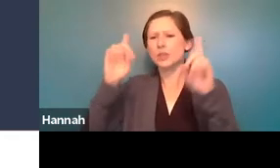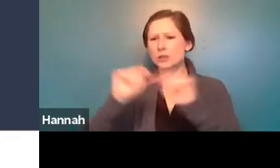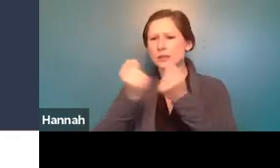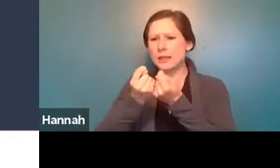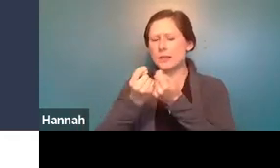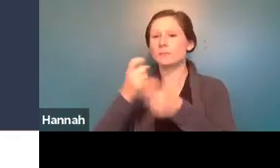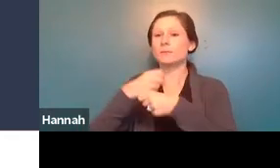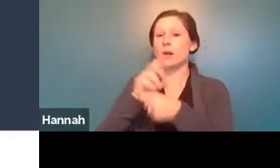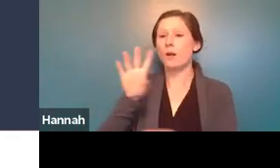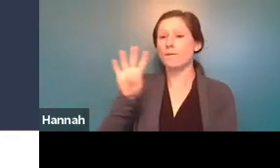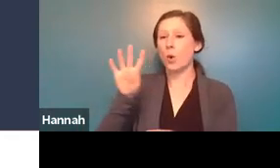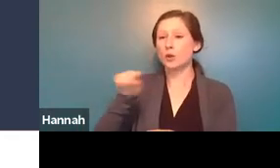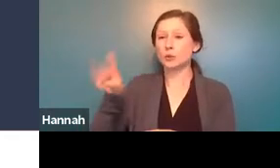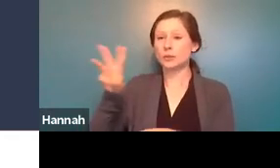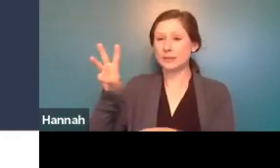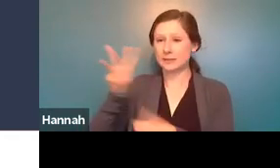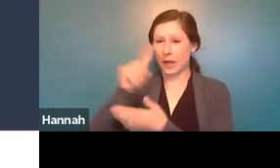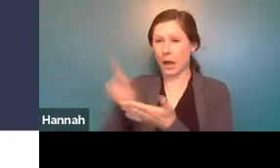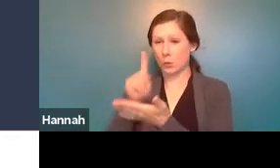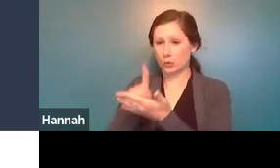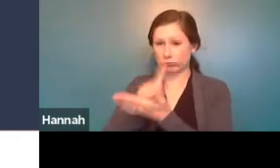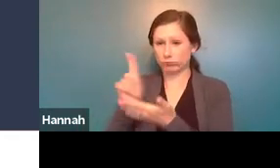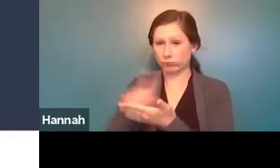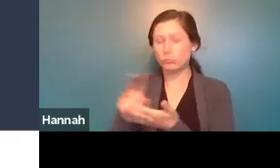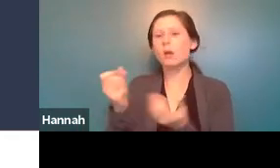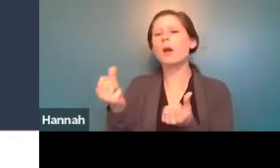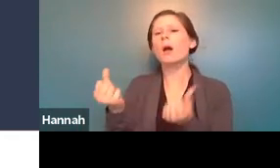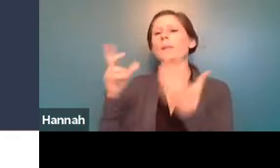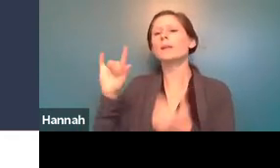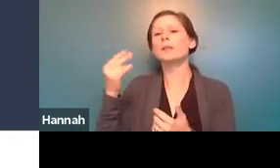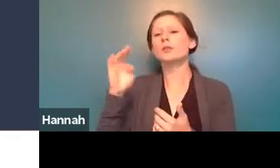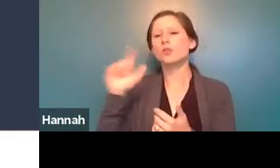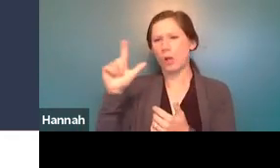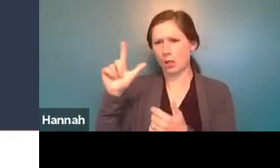per week? How many social media, digital media, NH/AV or